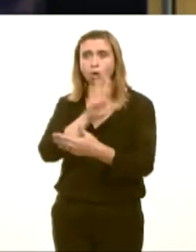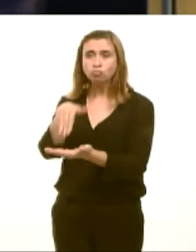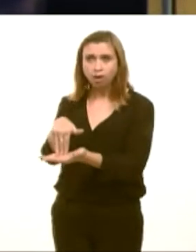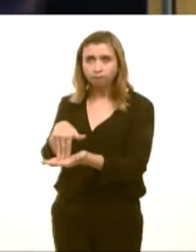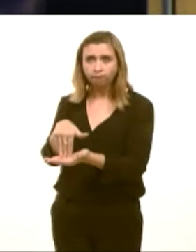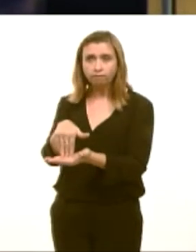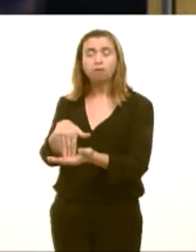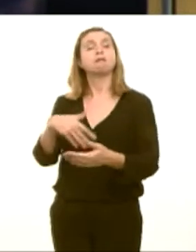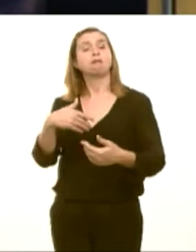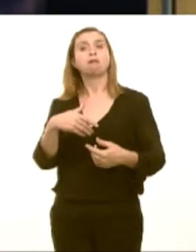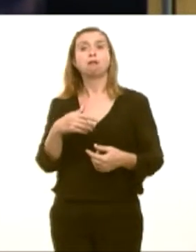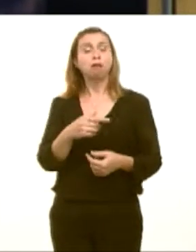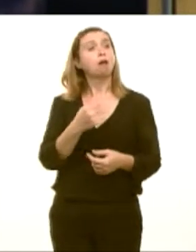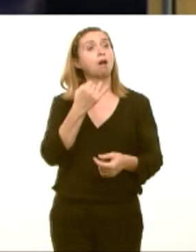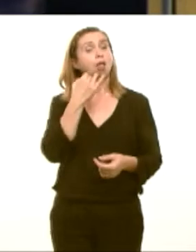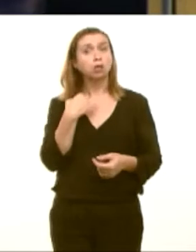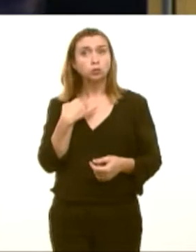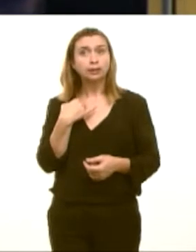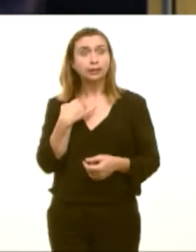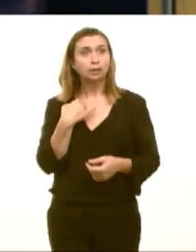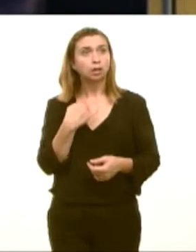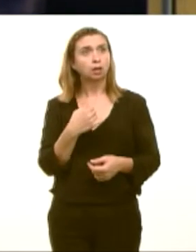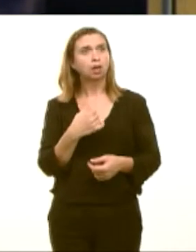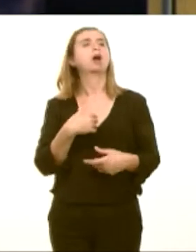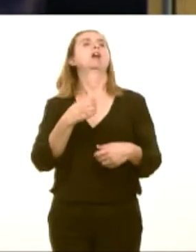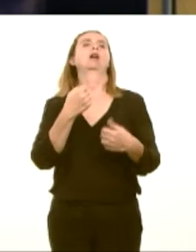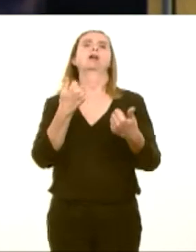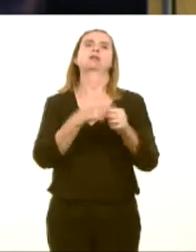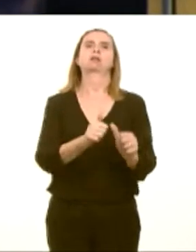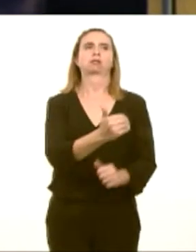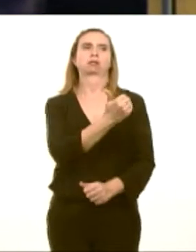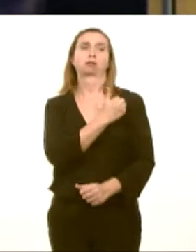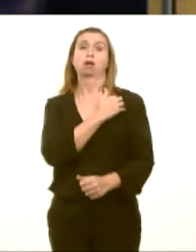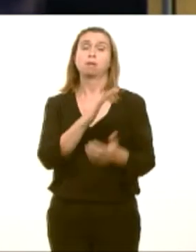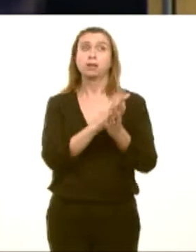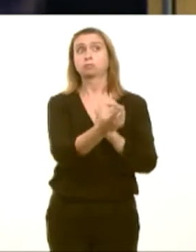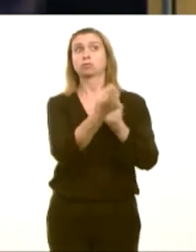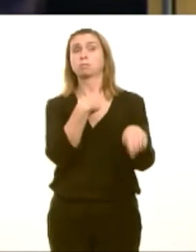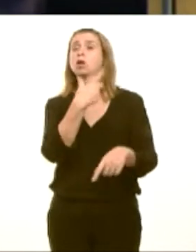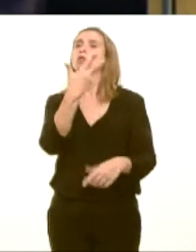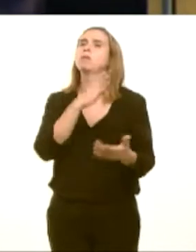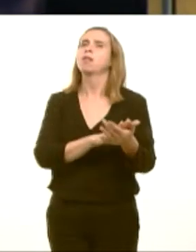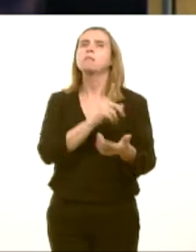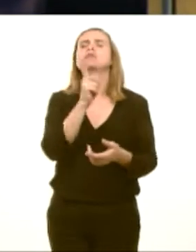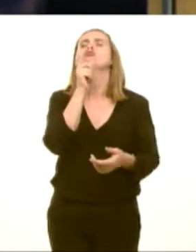When they rung my office to update me last week, some three months after my letter, we were told that a draft response had been compiledófinally.